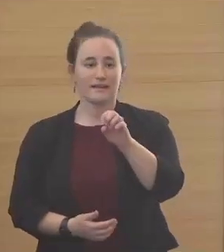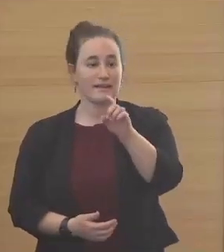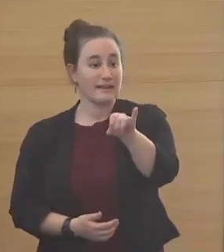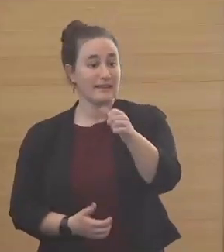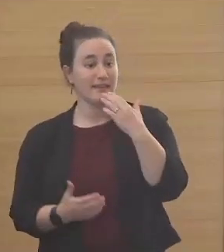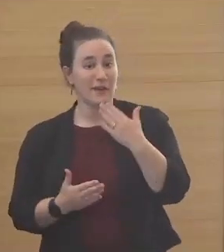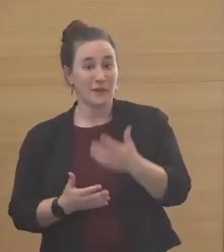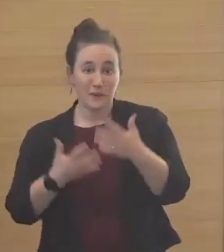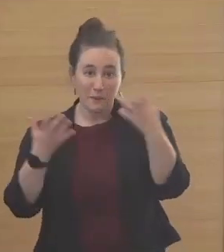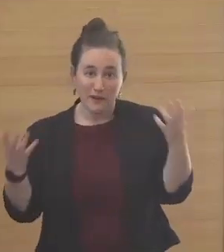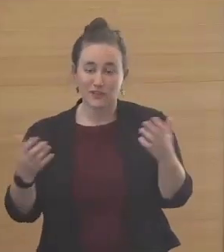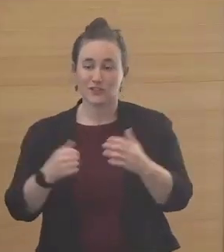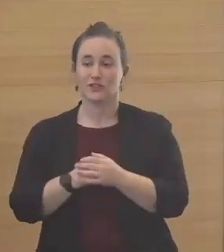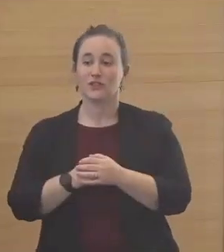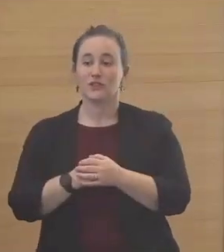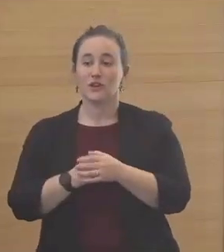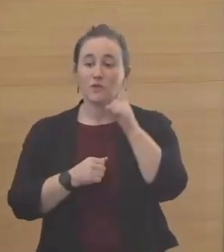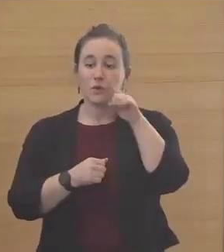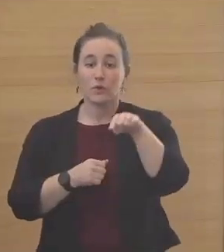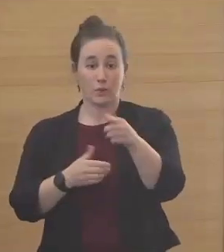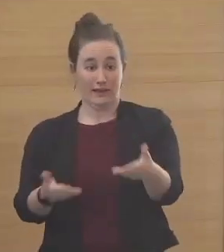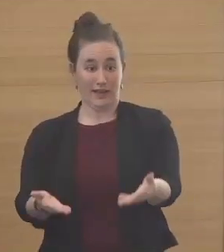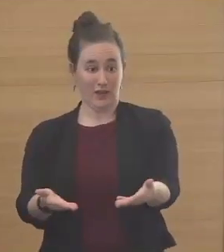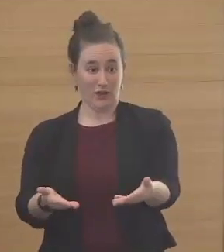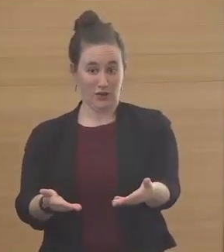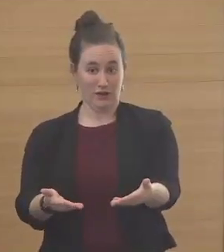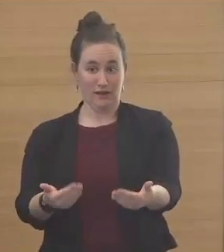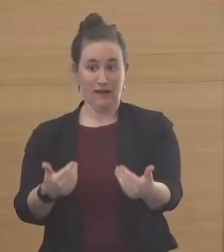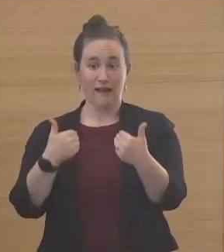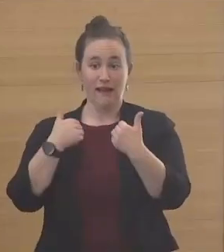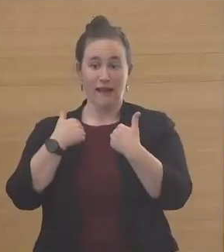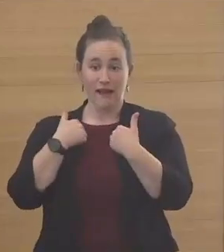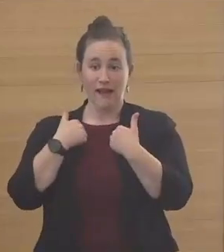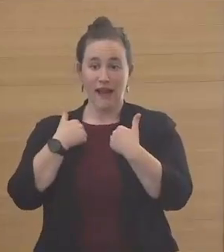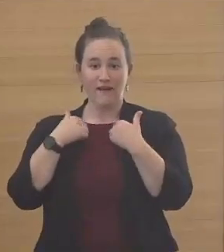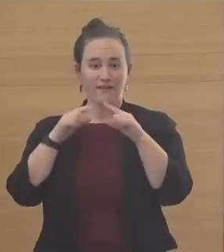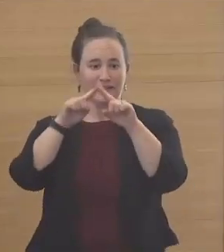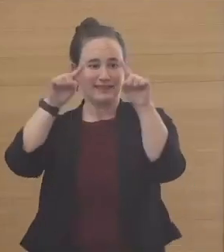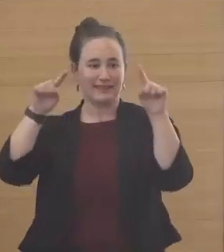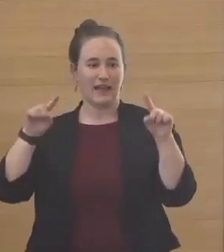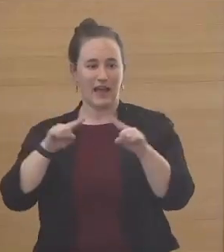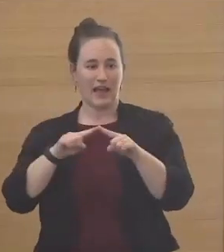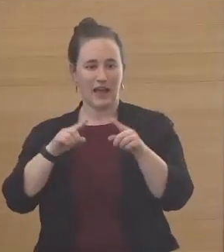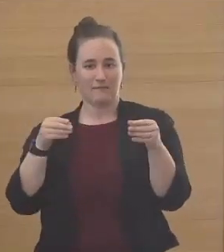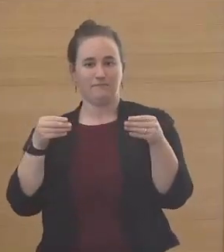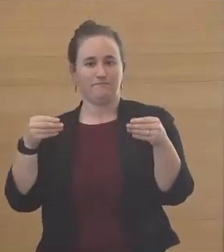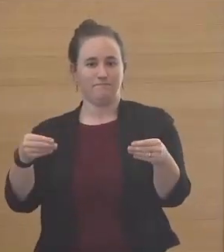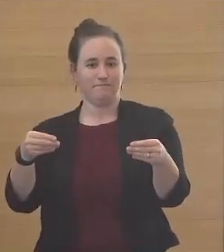And for those in the room, there are these signs that are on the screen in the back with markers.